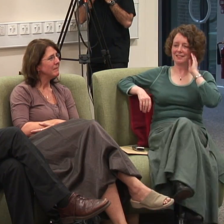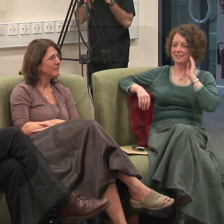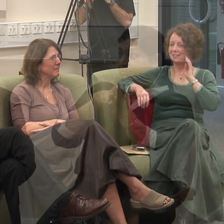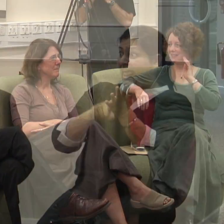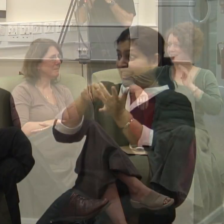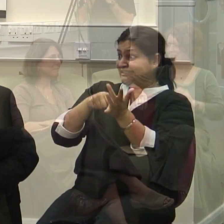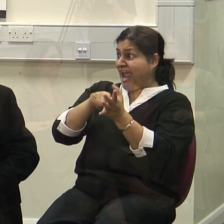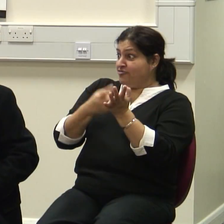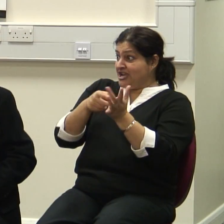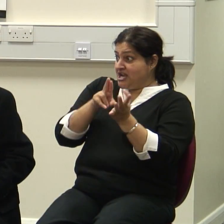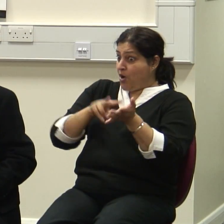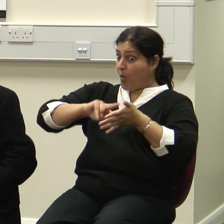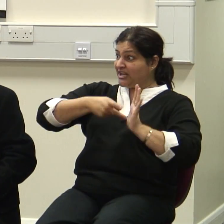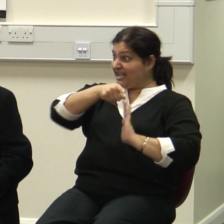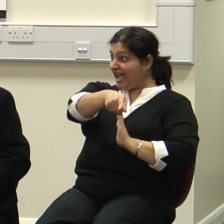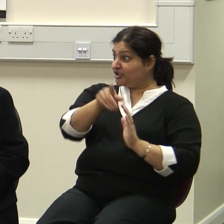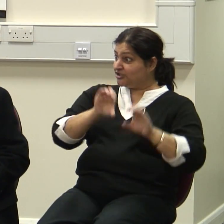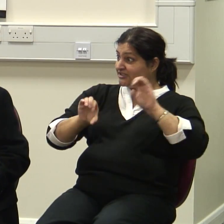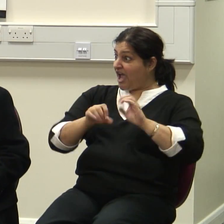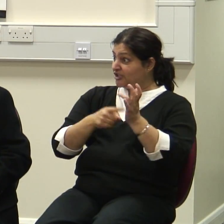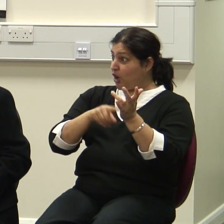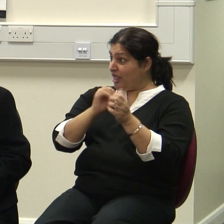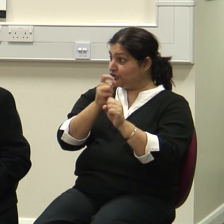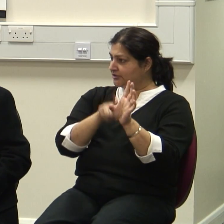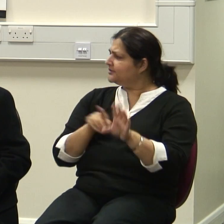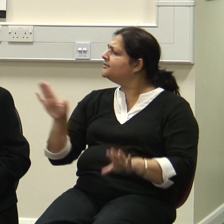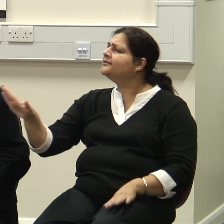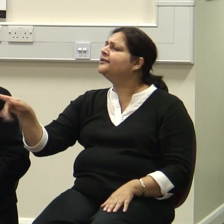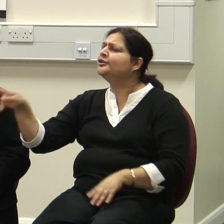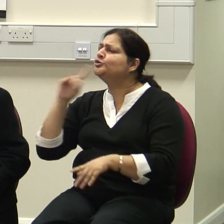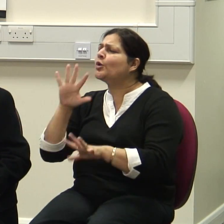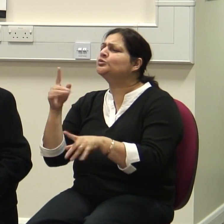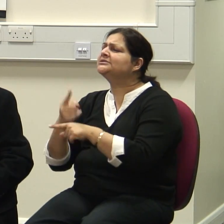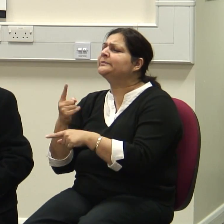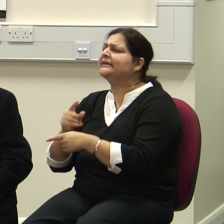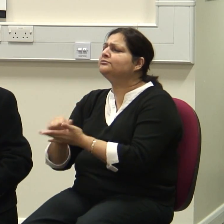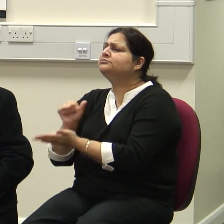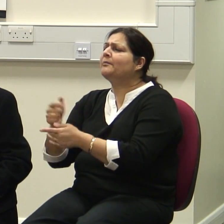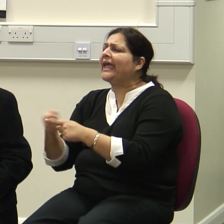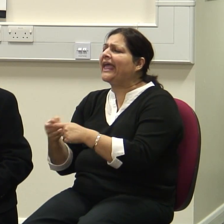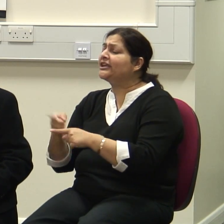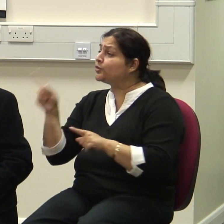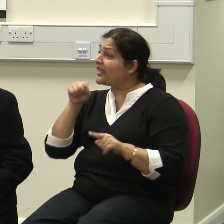You don't speak proper English! Because if it were a coercive organisation then it would